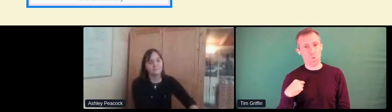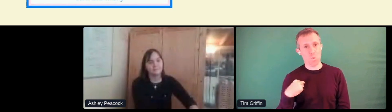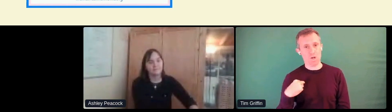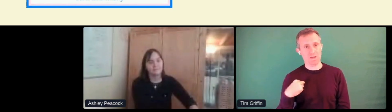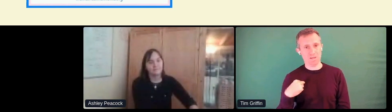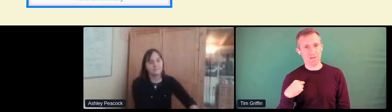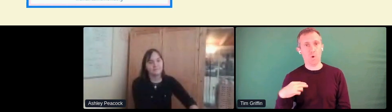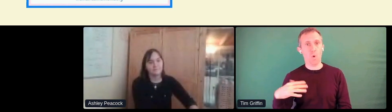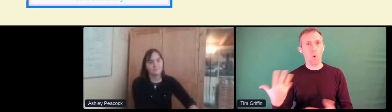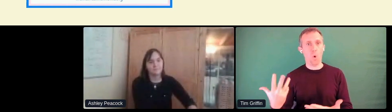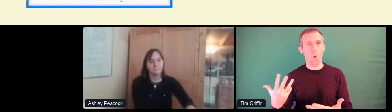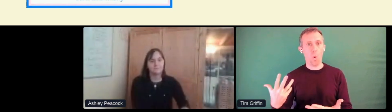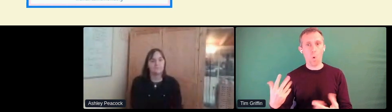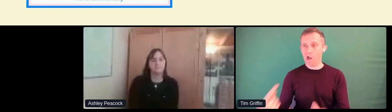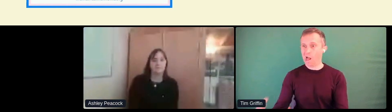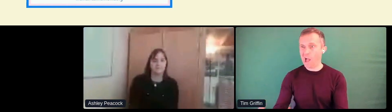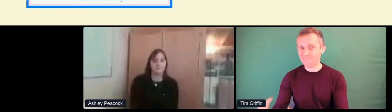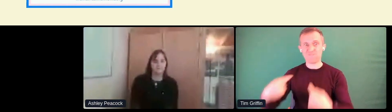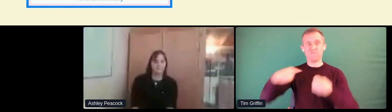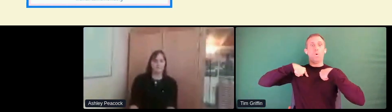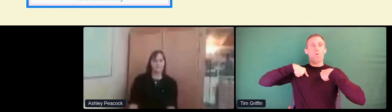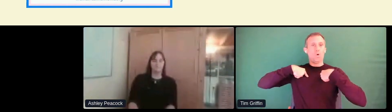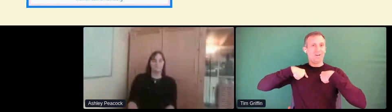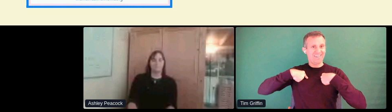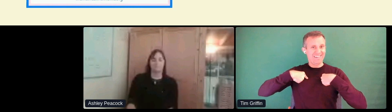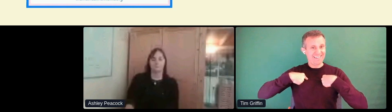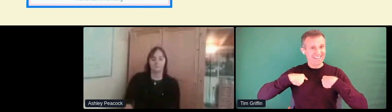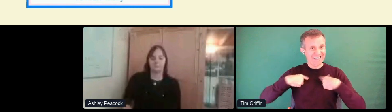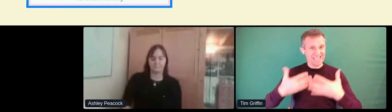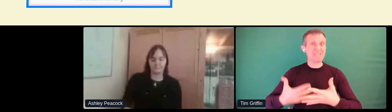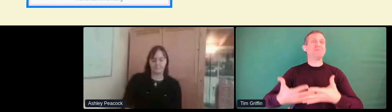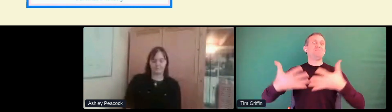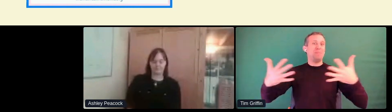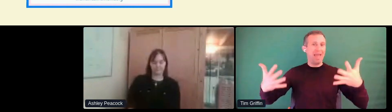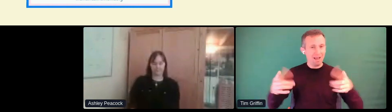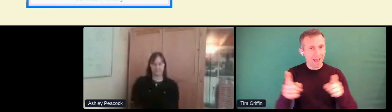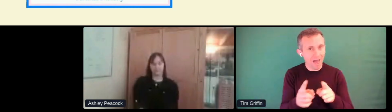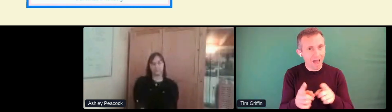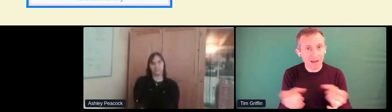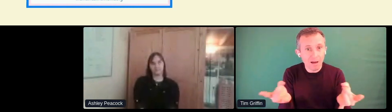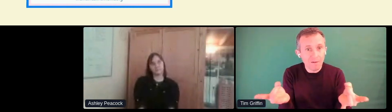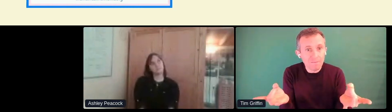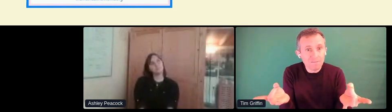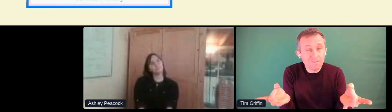Something really difficult to cope with like having a meltdown in the middle of a train